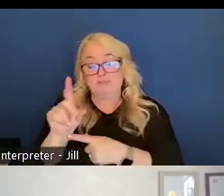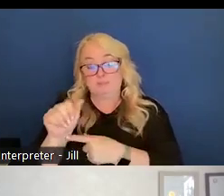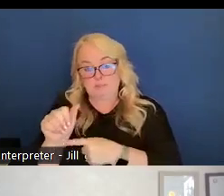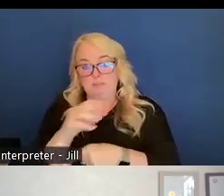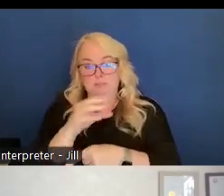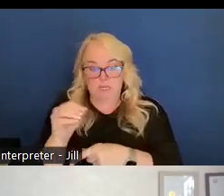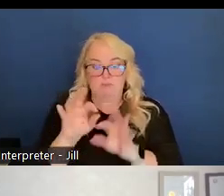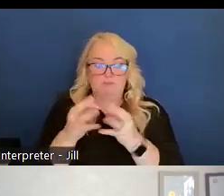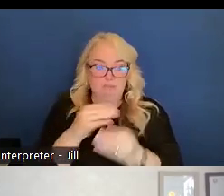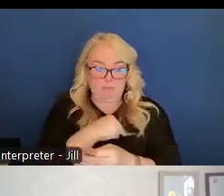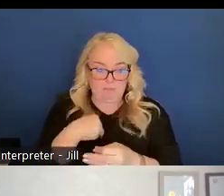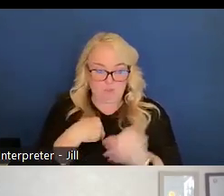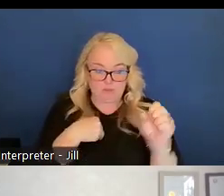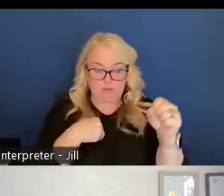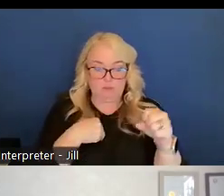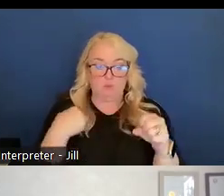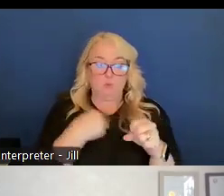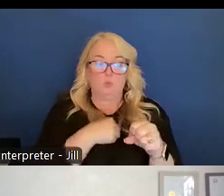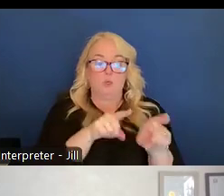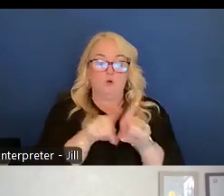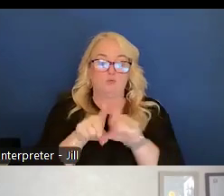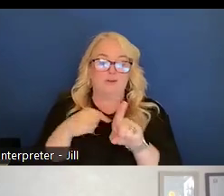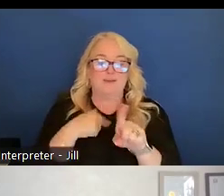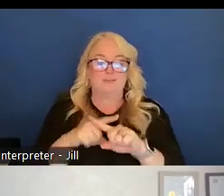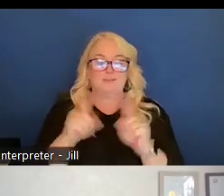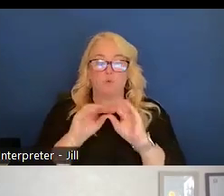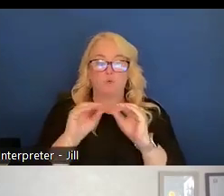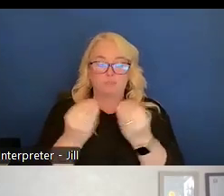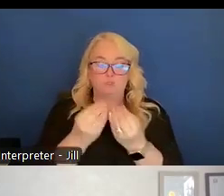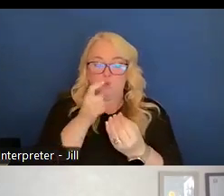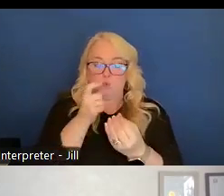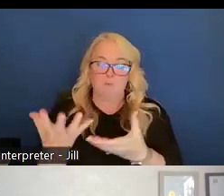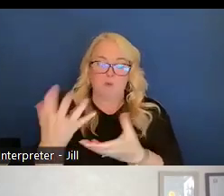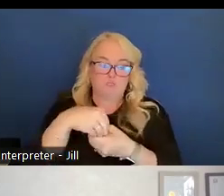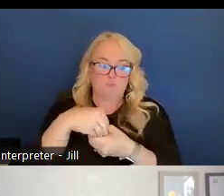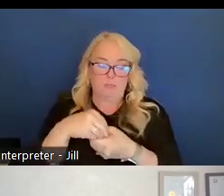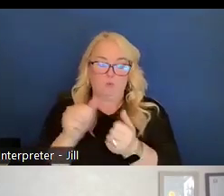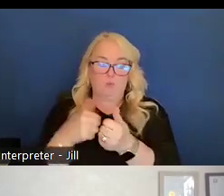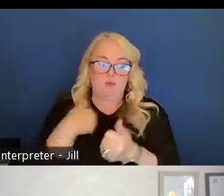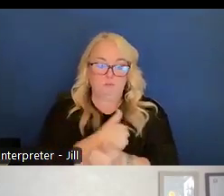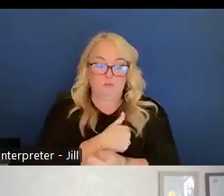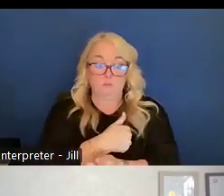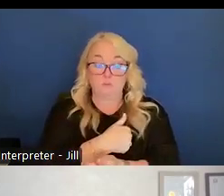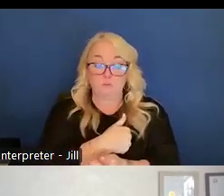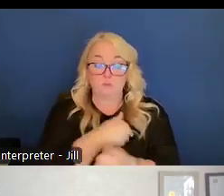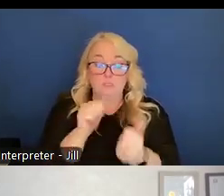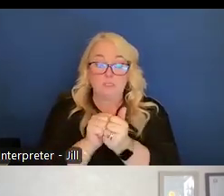family members, we also have different organizations that participate right alongside with us in our committees and in our